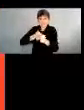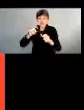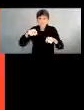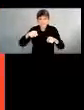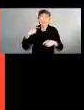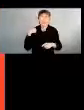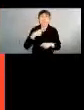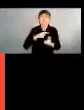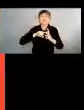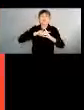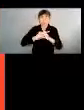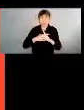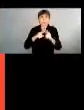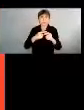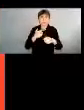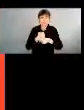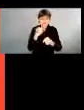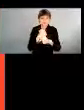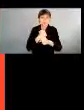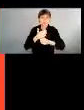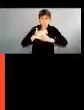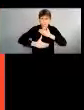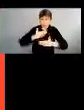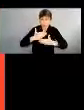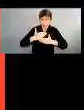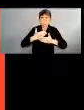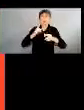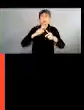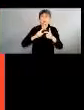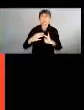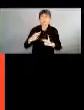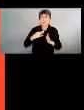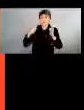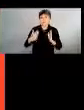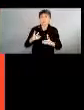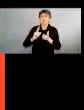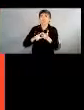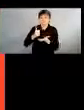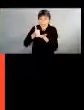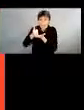a process for applicants to request assistance to help alleviate some of the costs that are